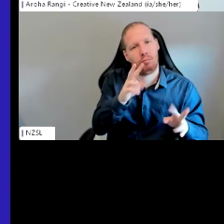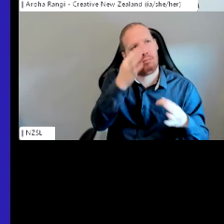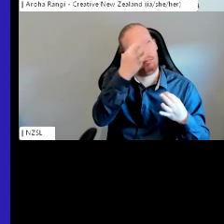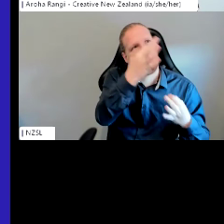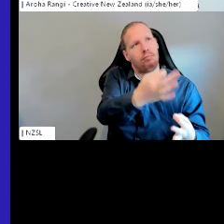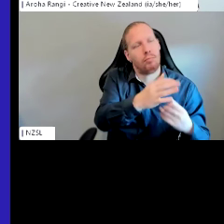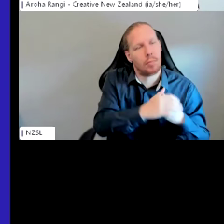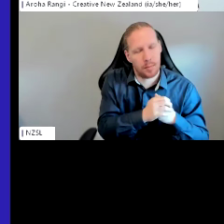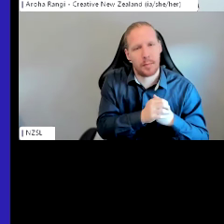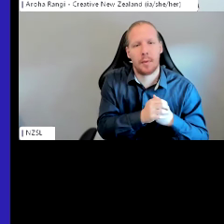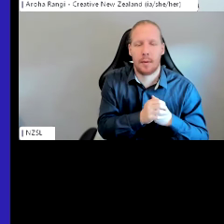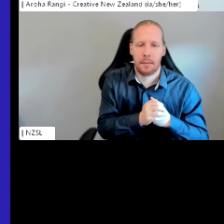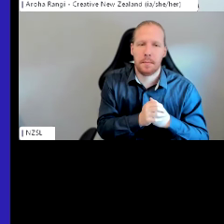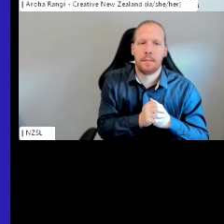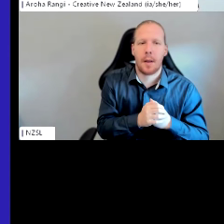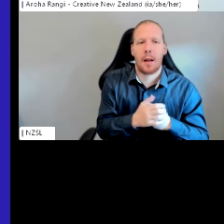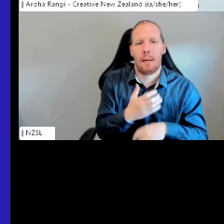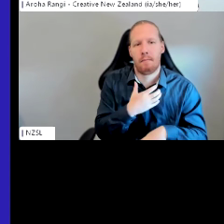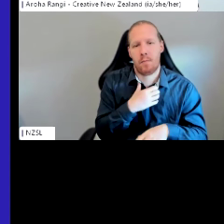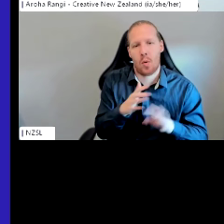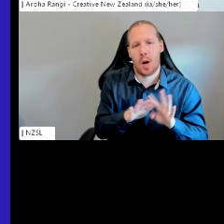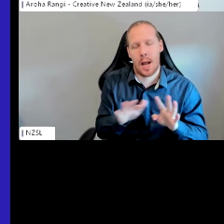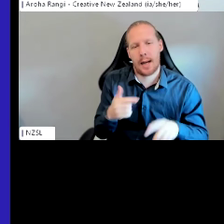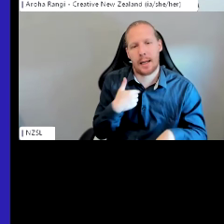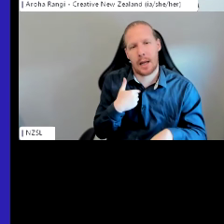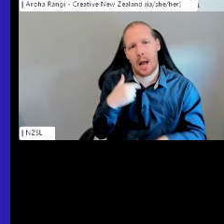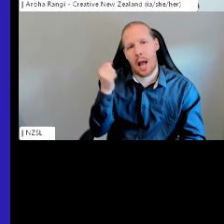but you're much more likely to understand that I am interested in that because I'm stimulation